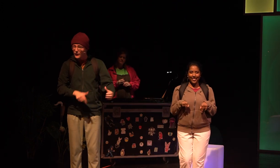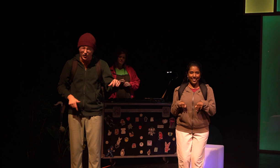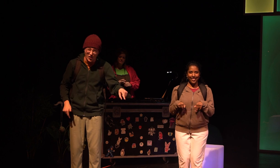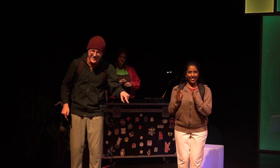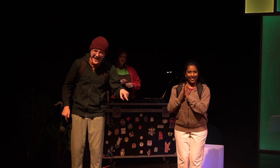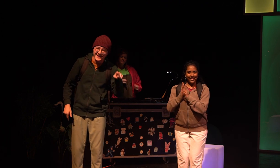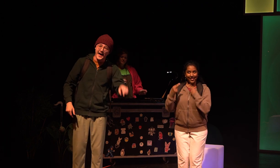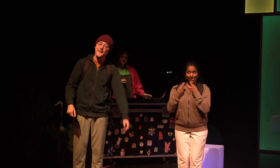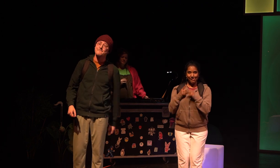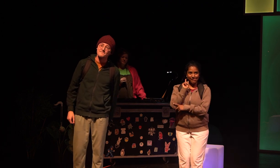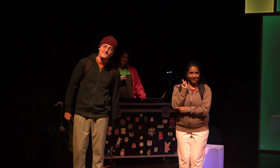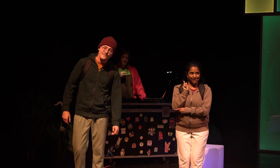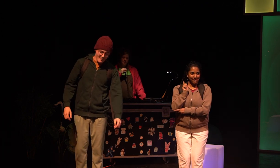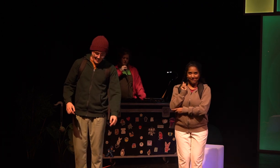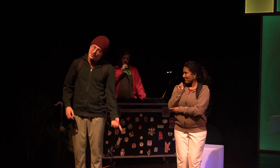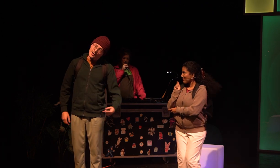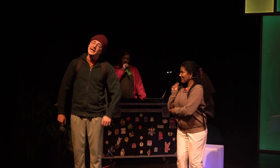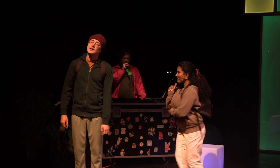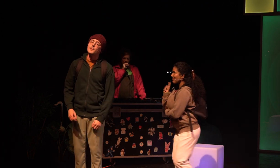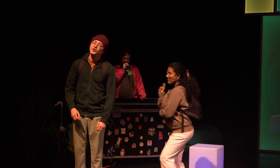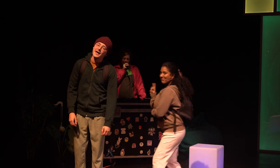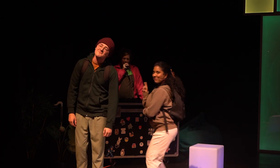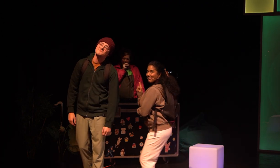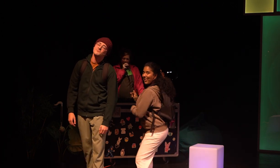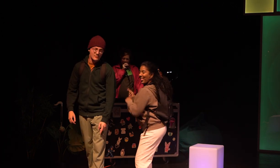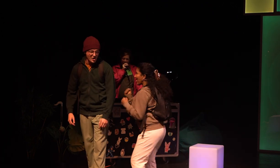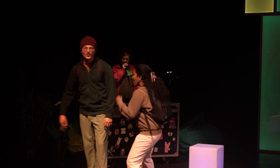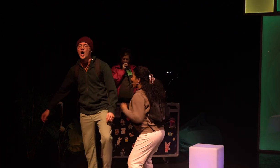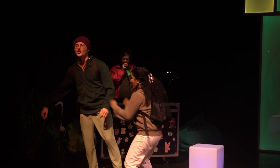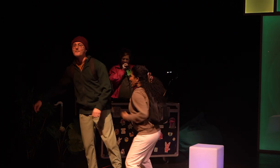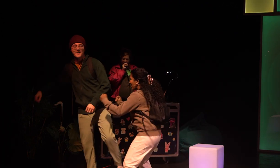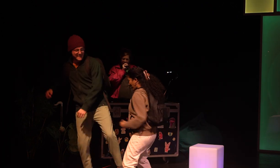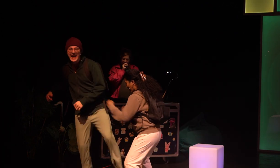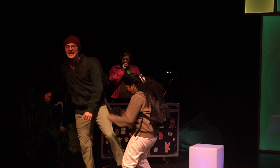for Sunday dinner, he'd come up to me and start humping me leg